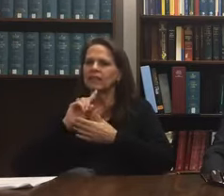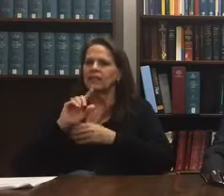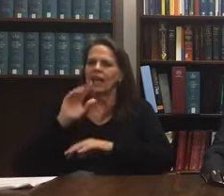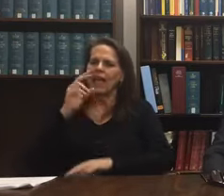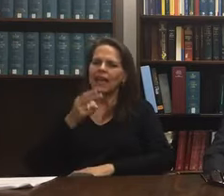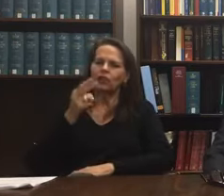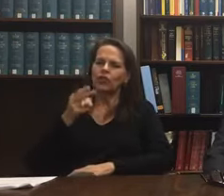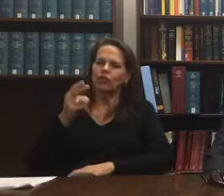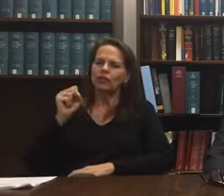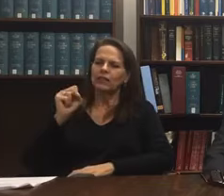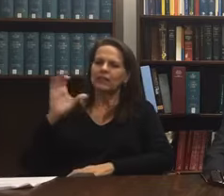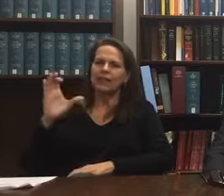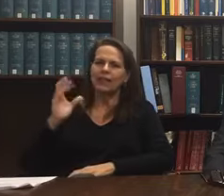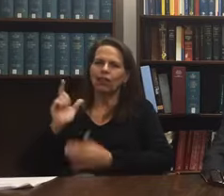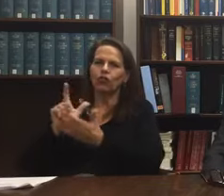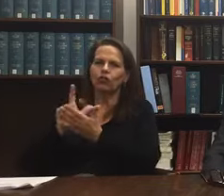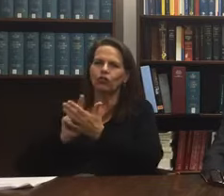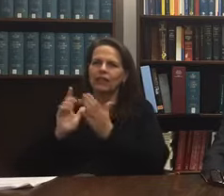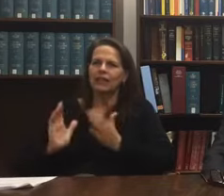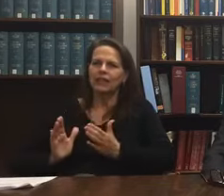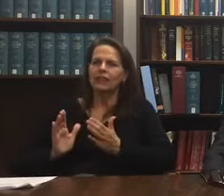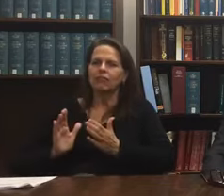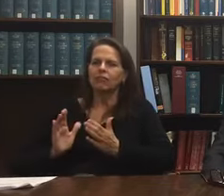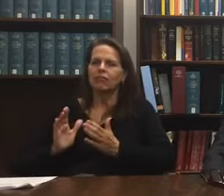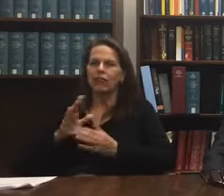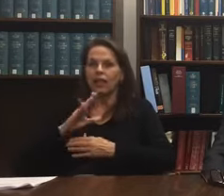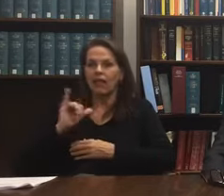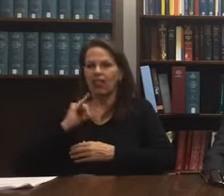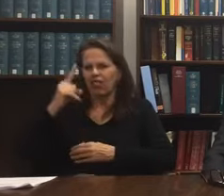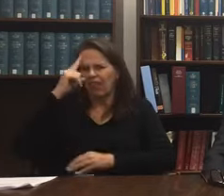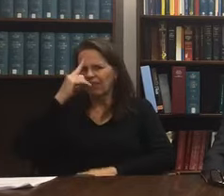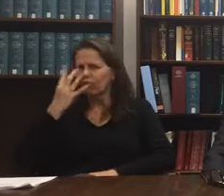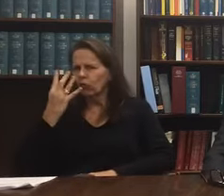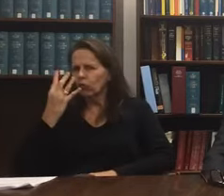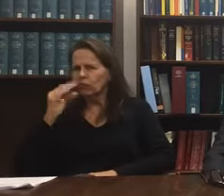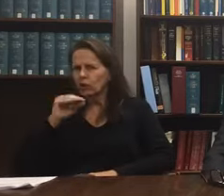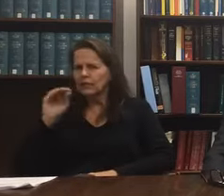attorney reviewing the decision I think only four percent or so are granted it's